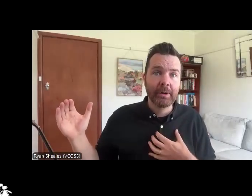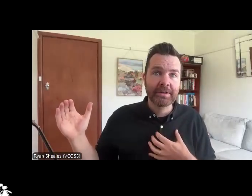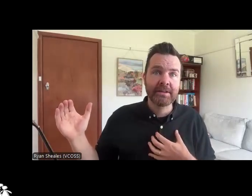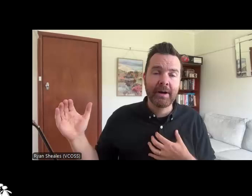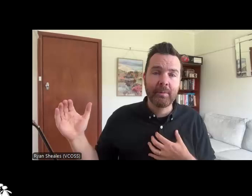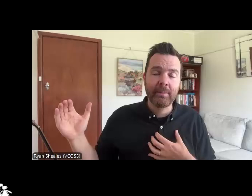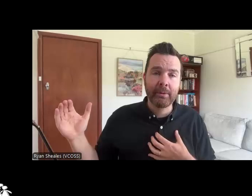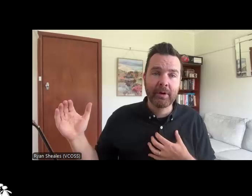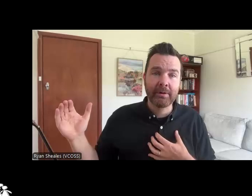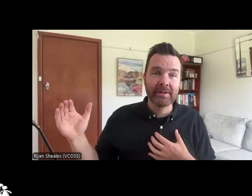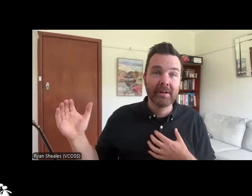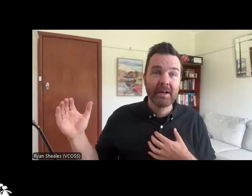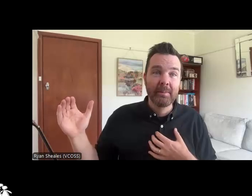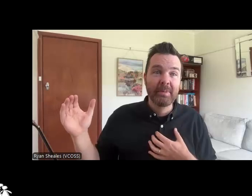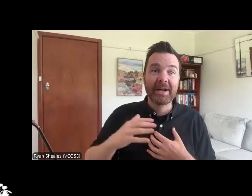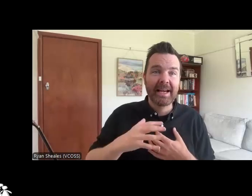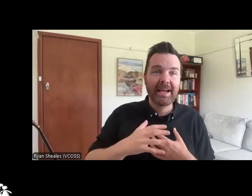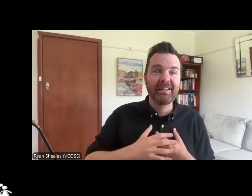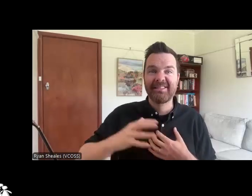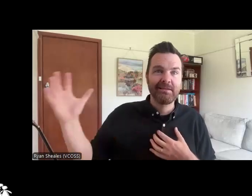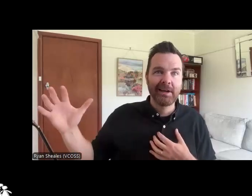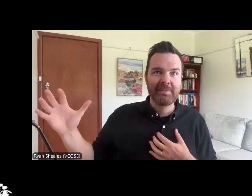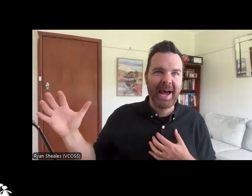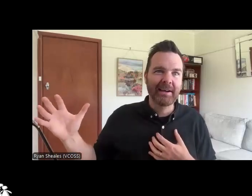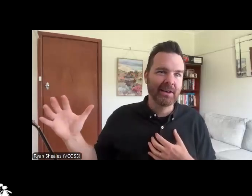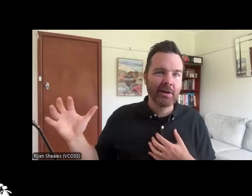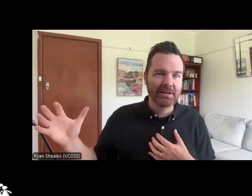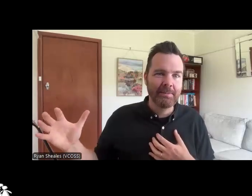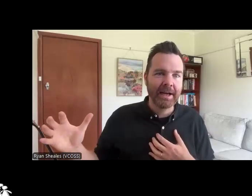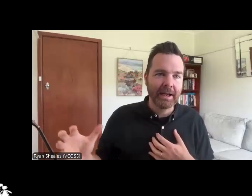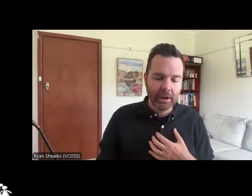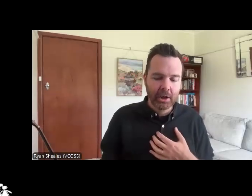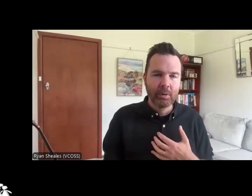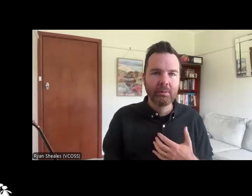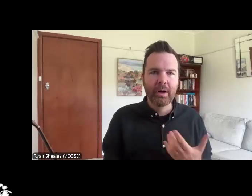policies around when people go to prison, but by saying it's bad because it costs money well, what